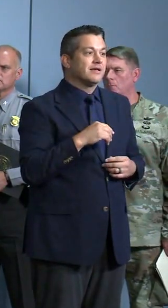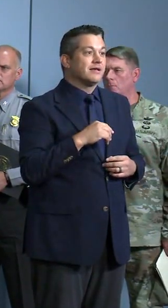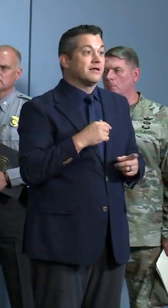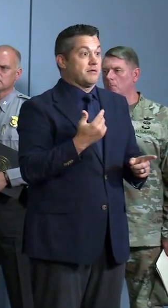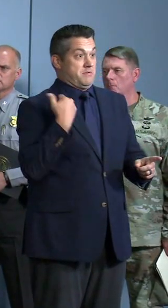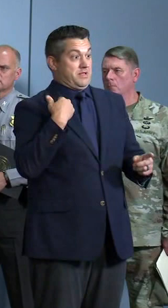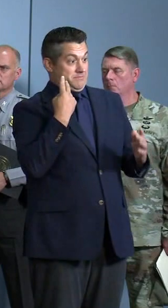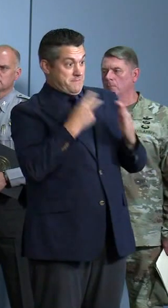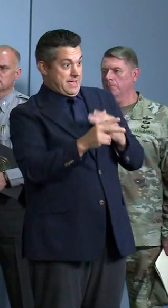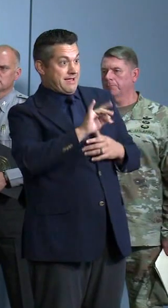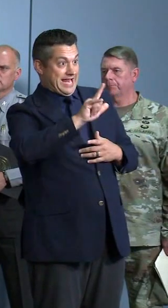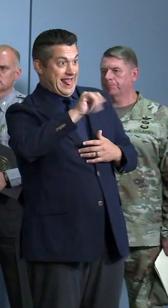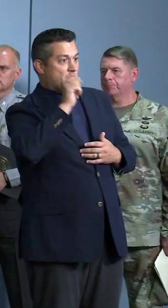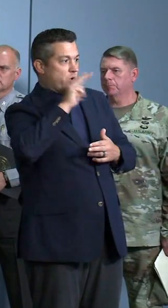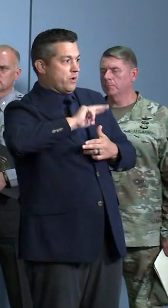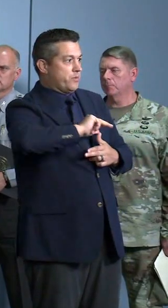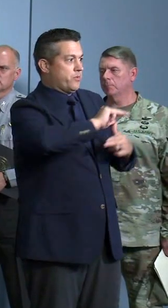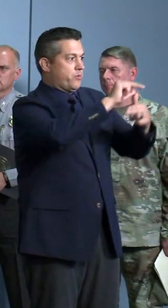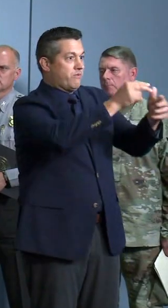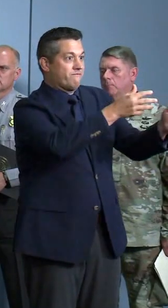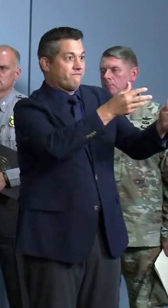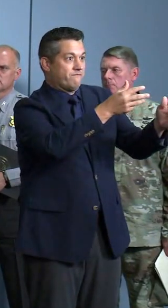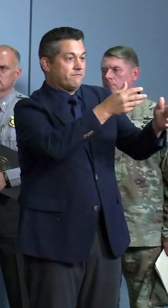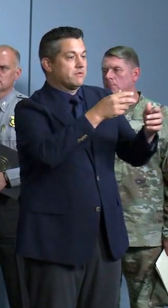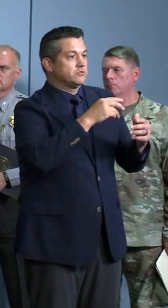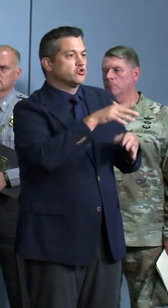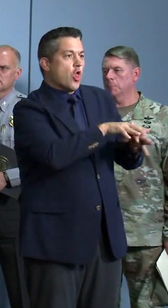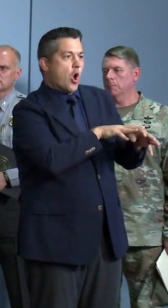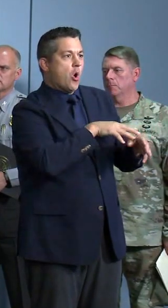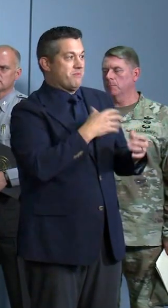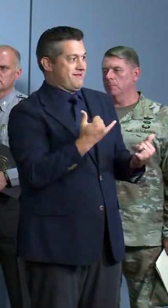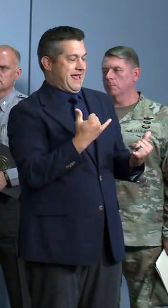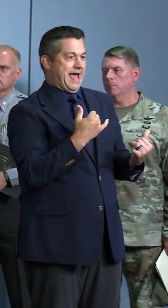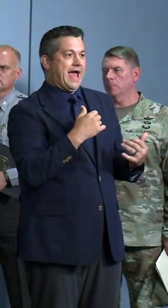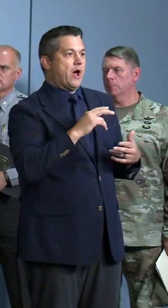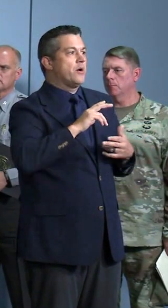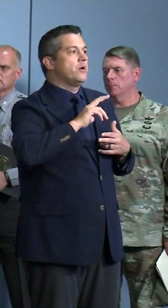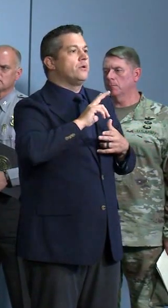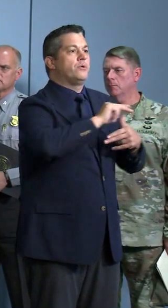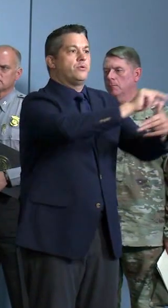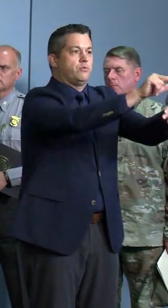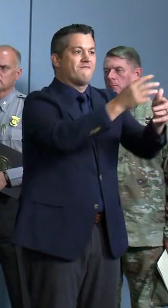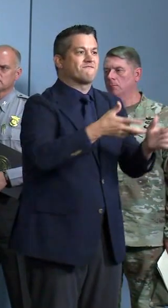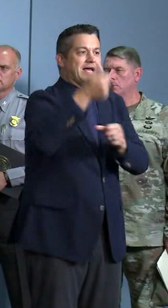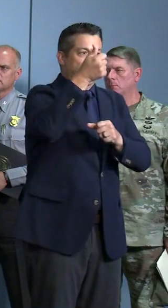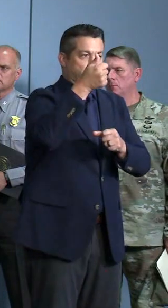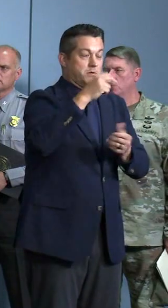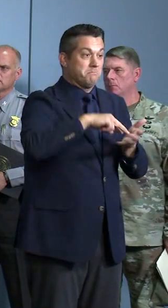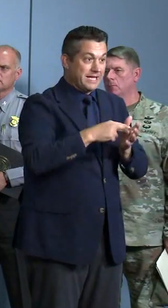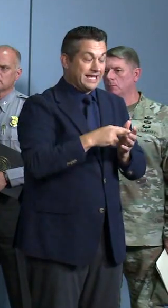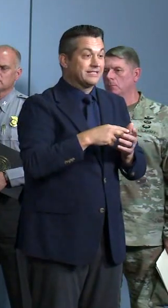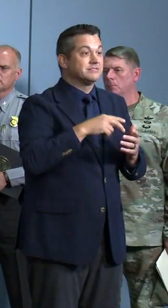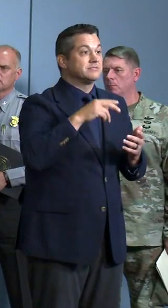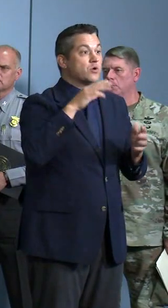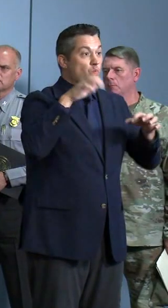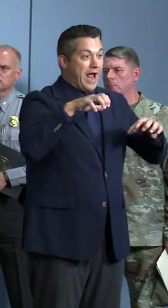people had anticipated. That means we're going to get some